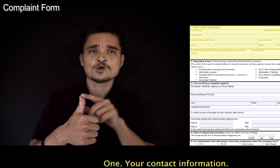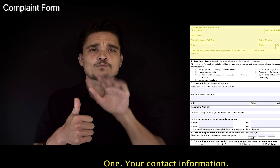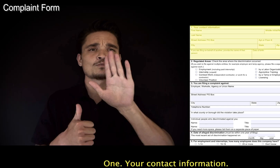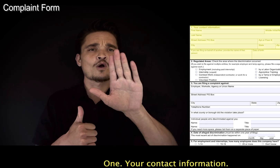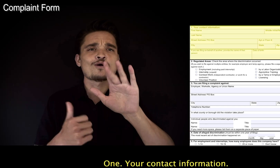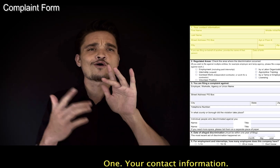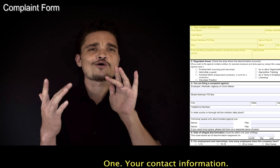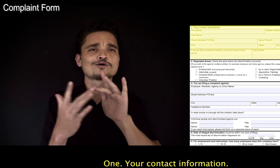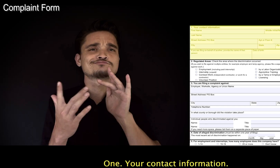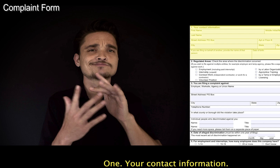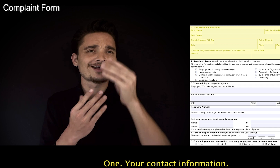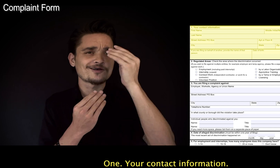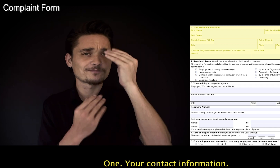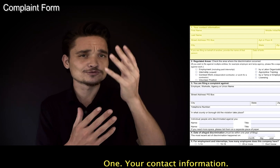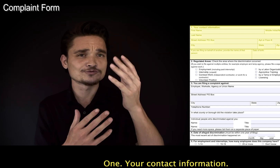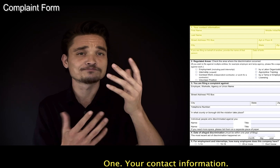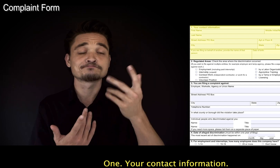One. Your contact information.